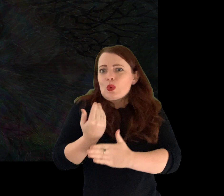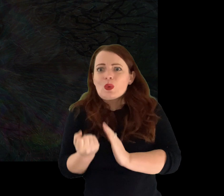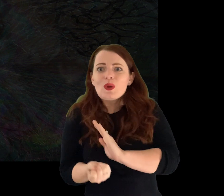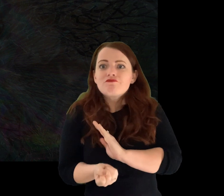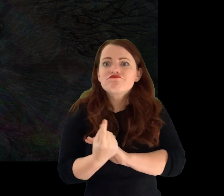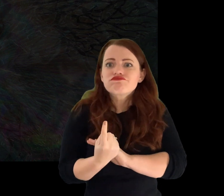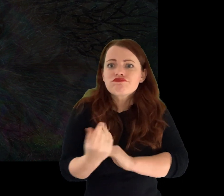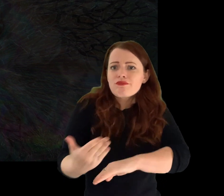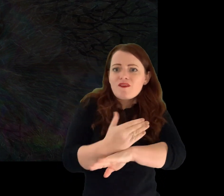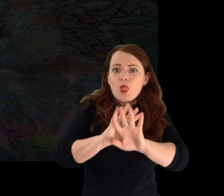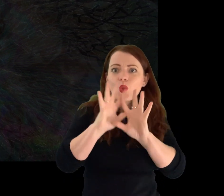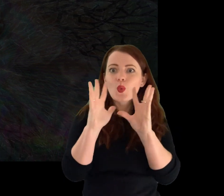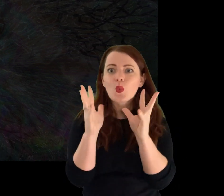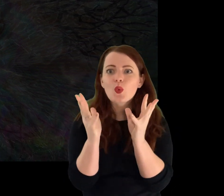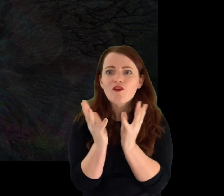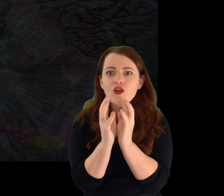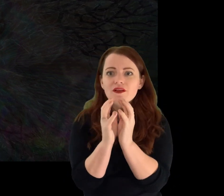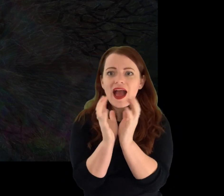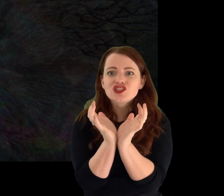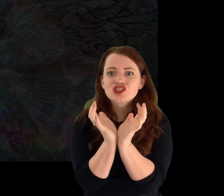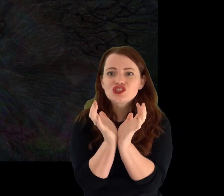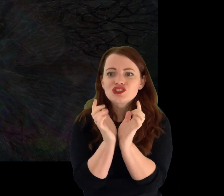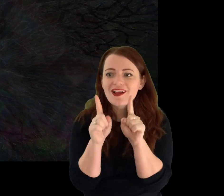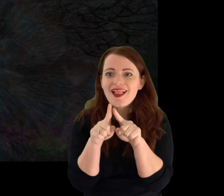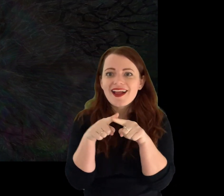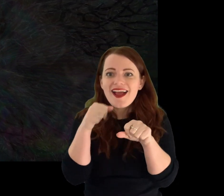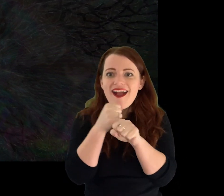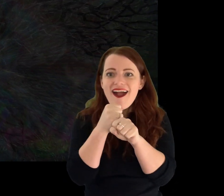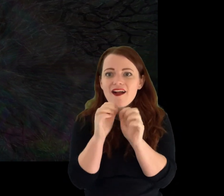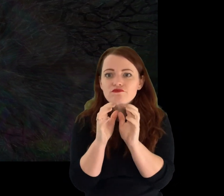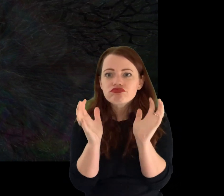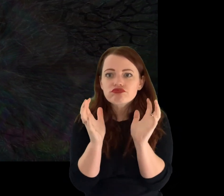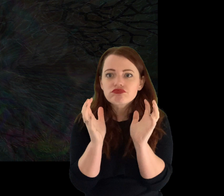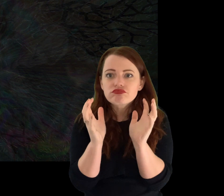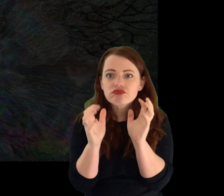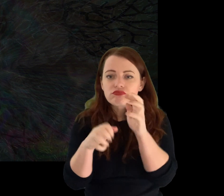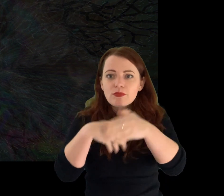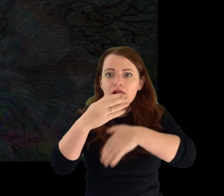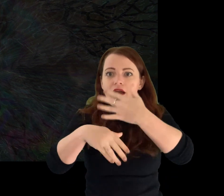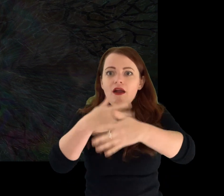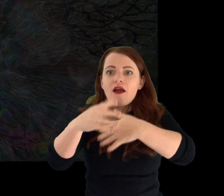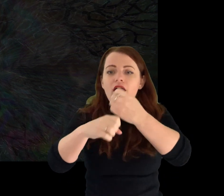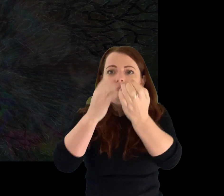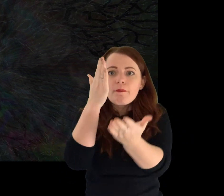before the universe hatched like an egg spoken into existence with a sound of which